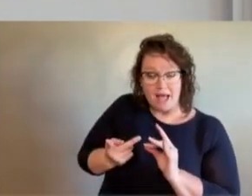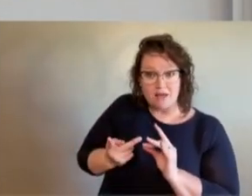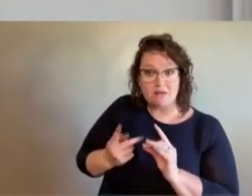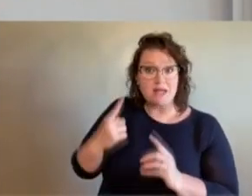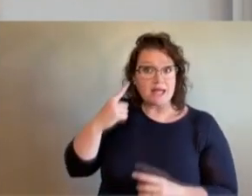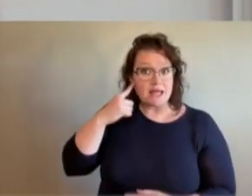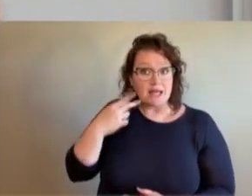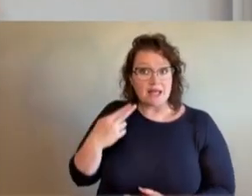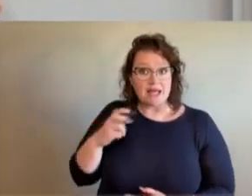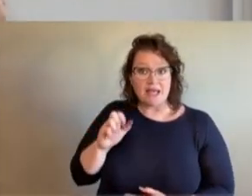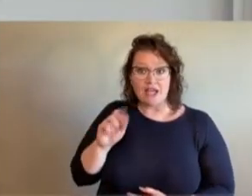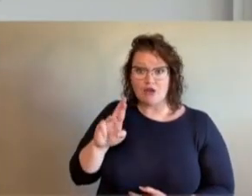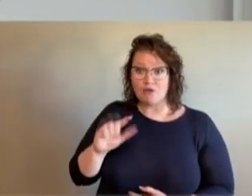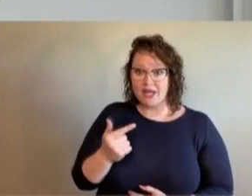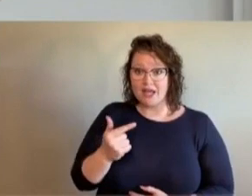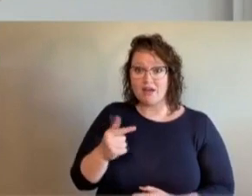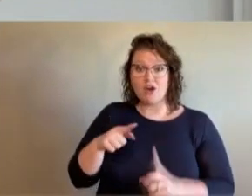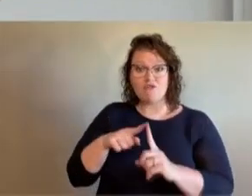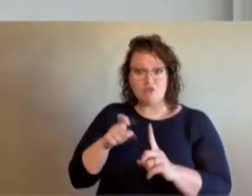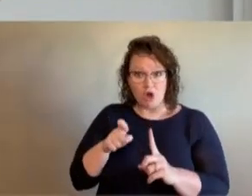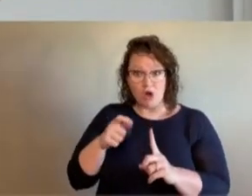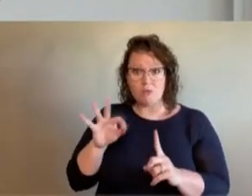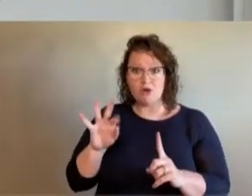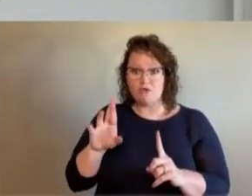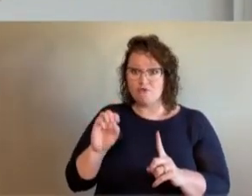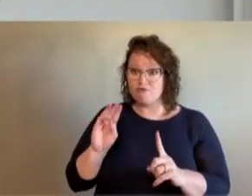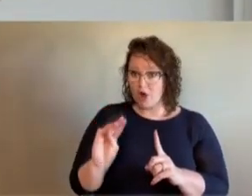forward to hearing from you."